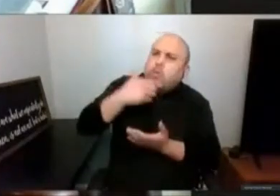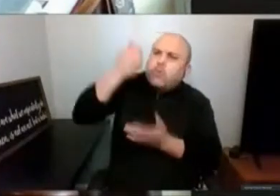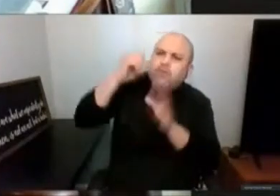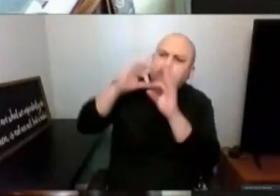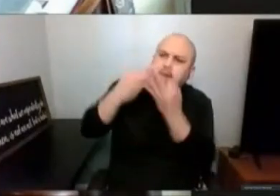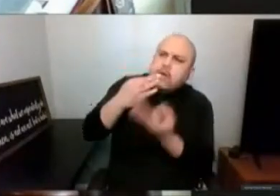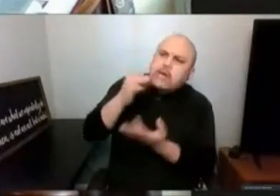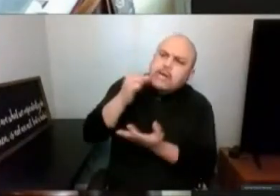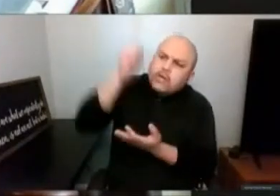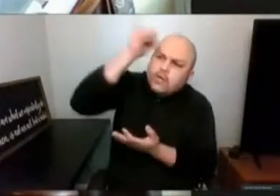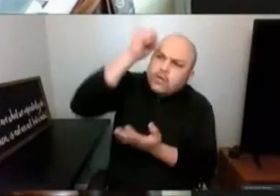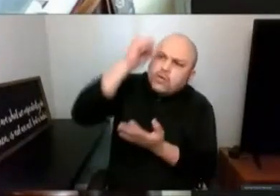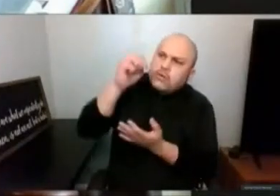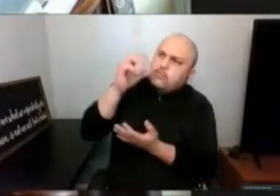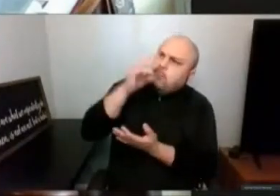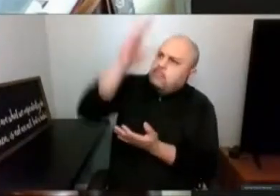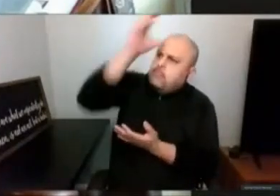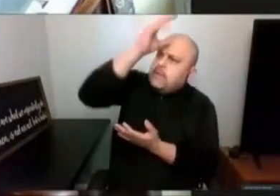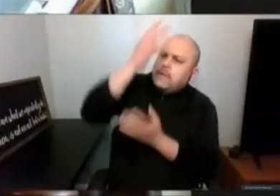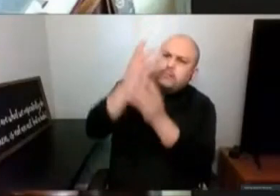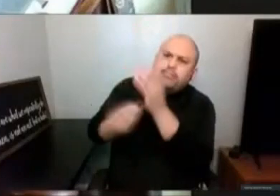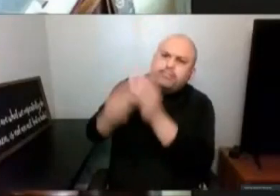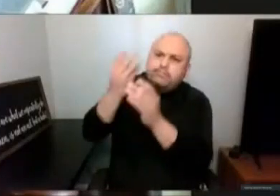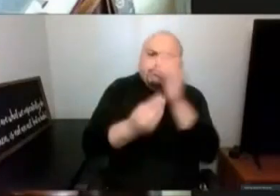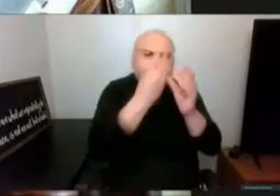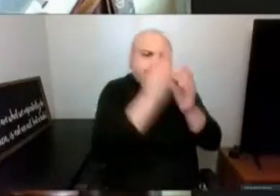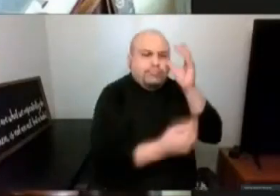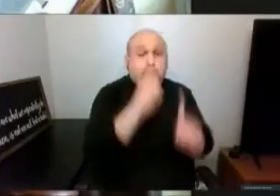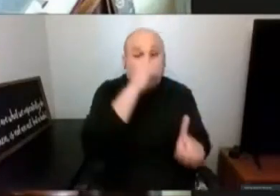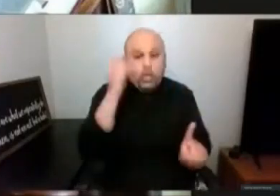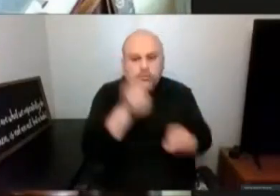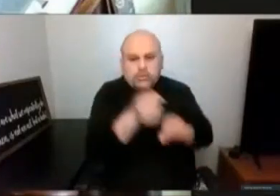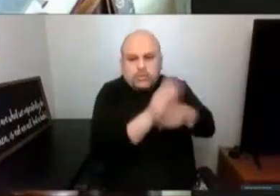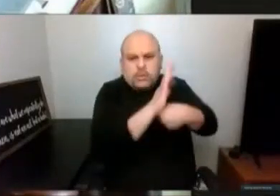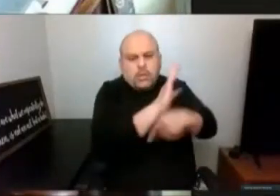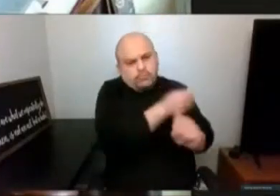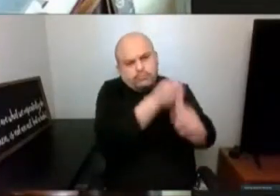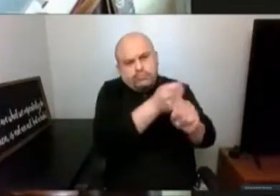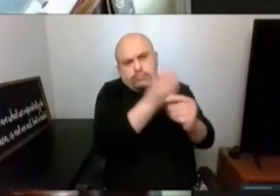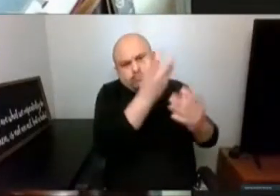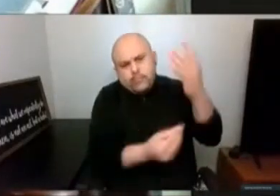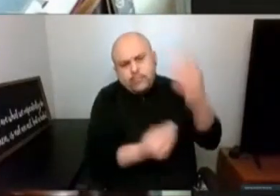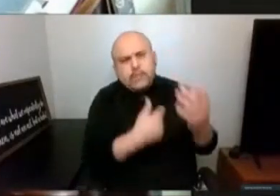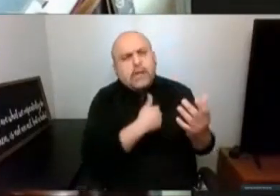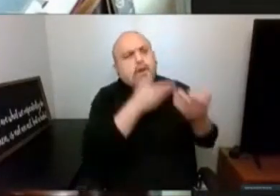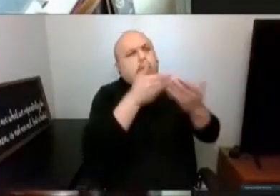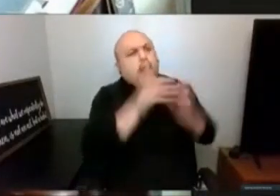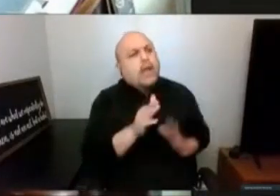have been lost to COVID-19. And they've lost one in some cases, some have lost two parents.